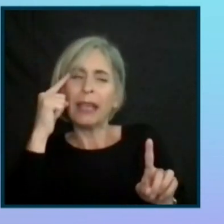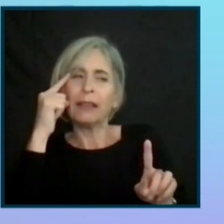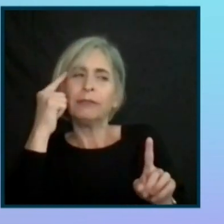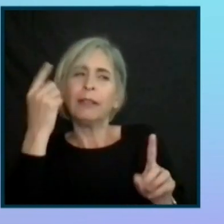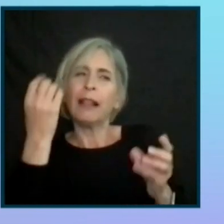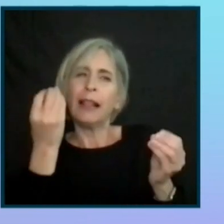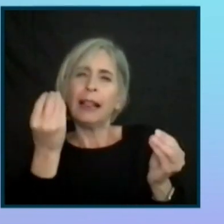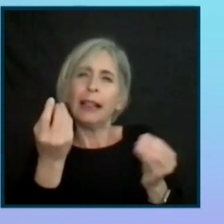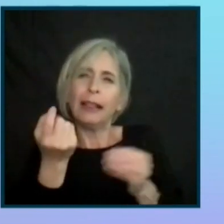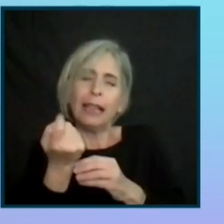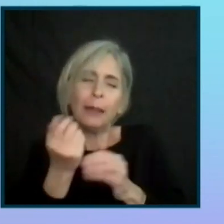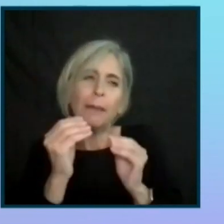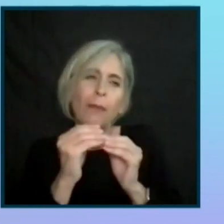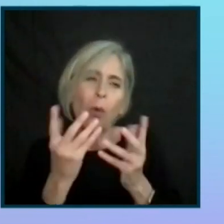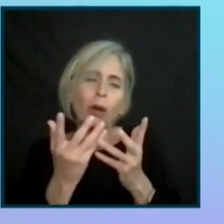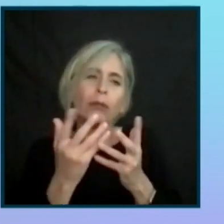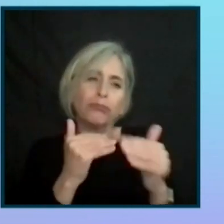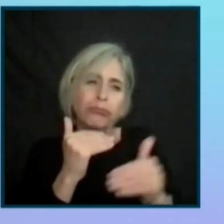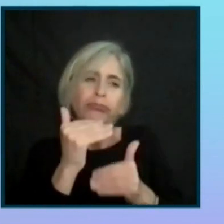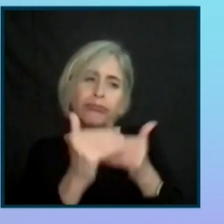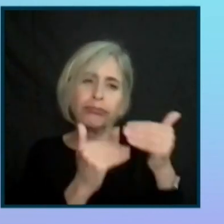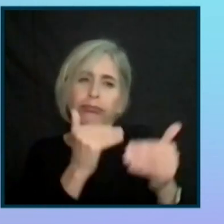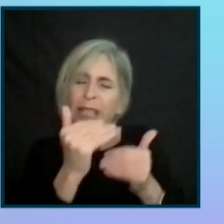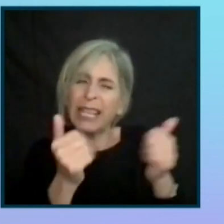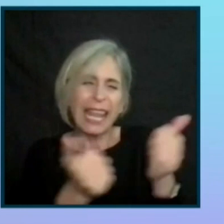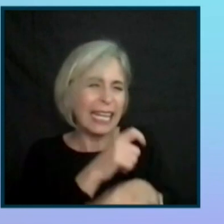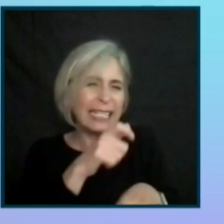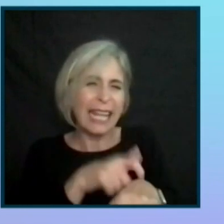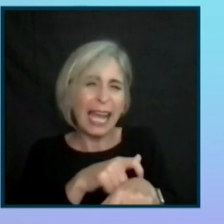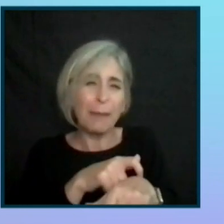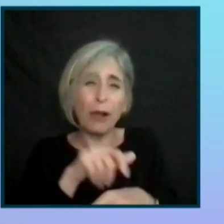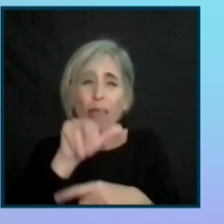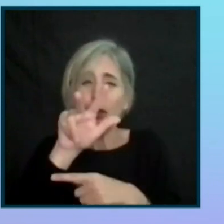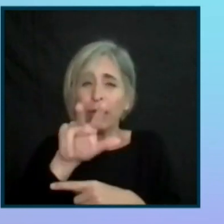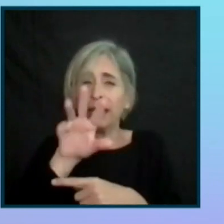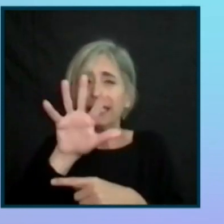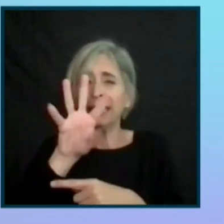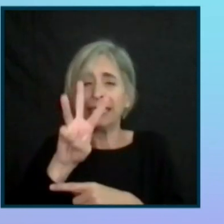and progressed for anytime, 365 days out of the year.